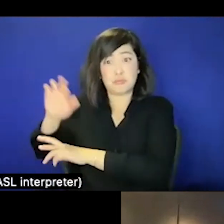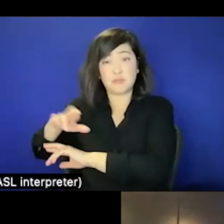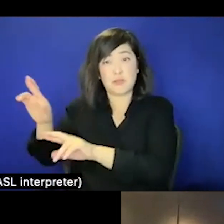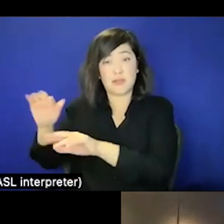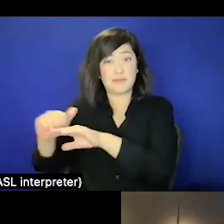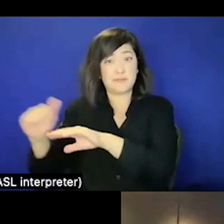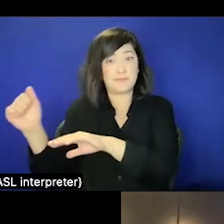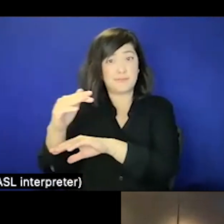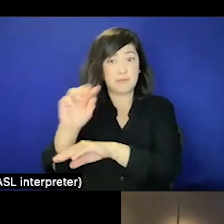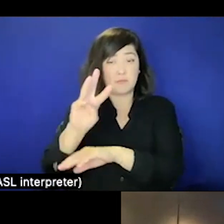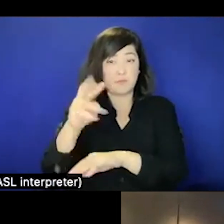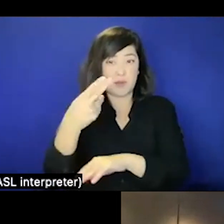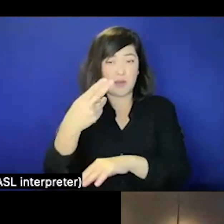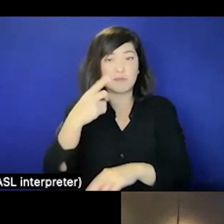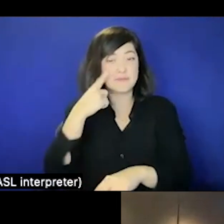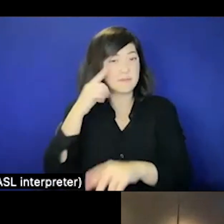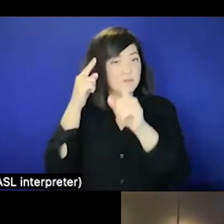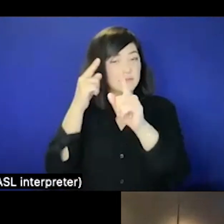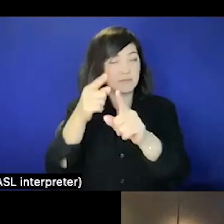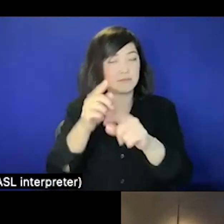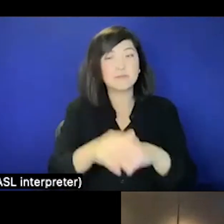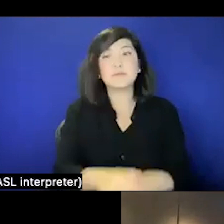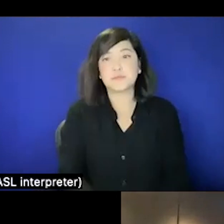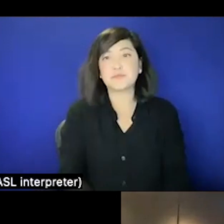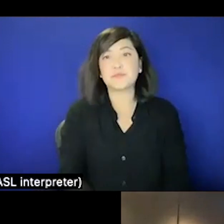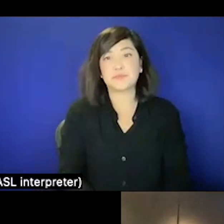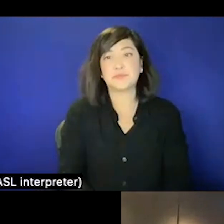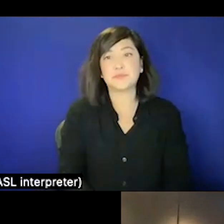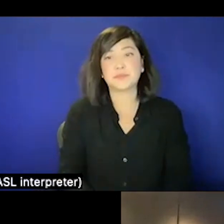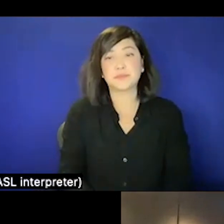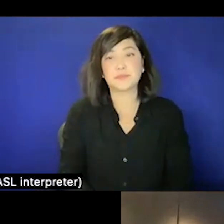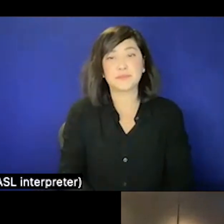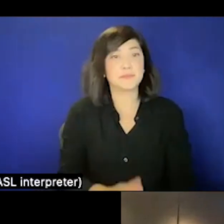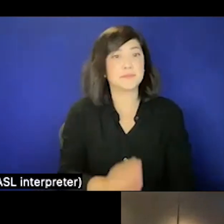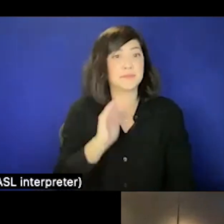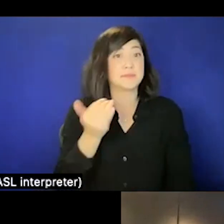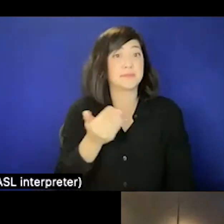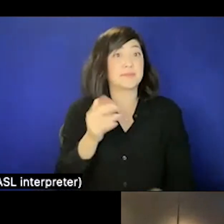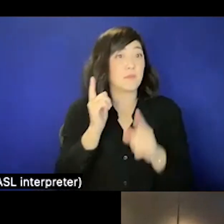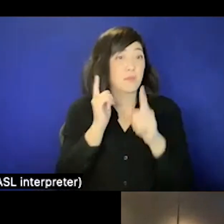I think that those are critically important. Our motivation here is not to create a business